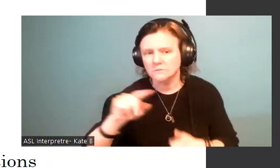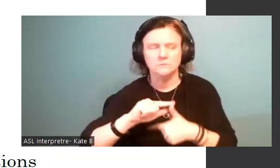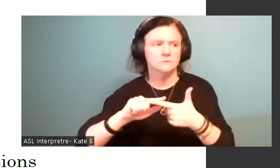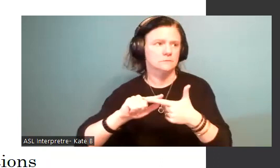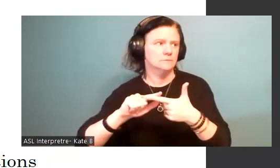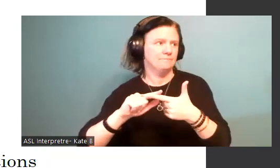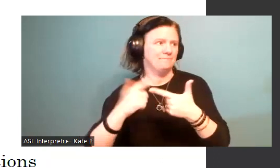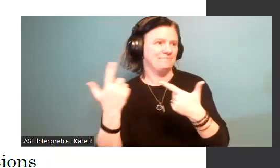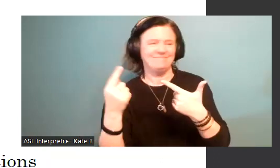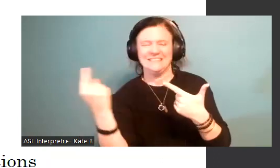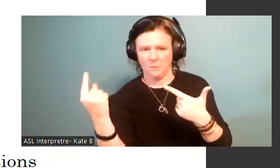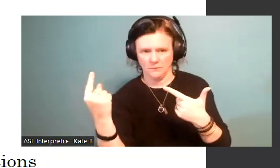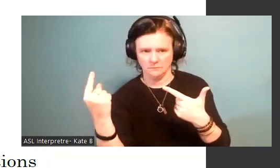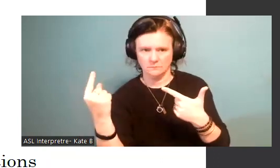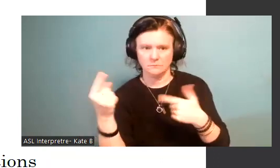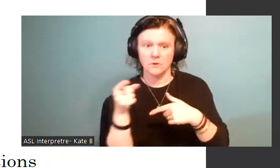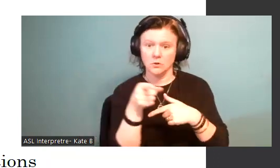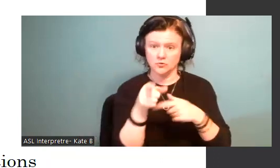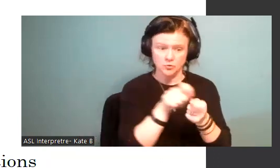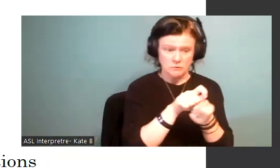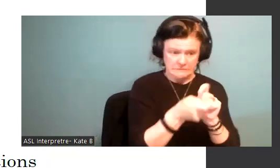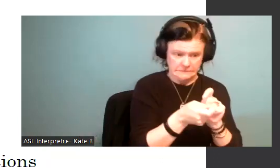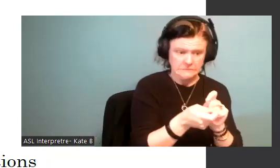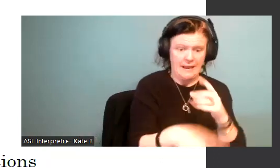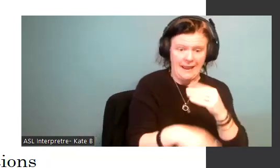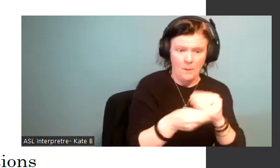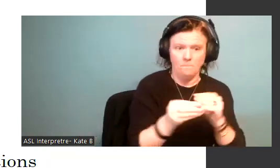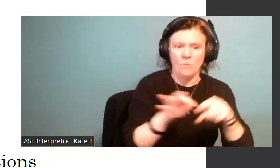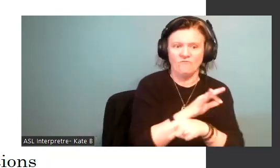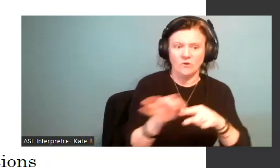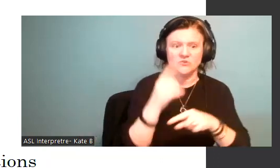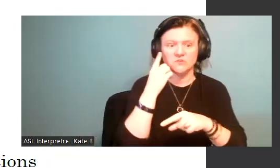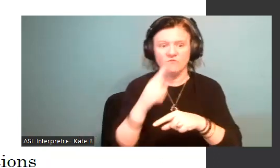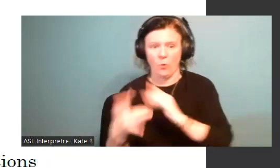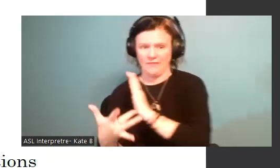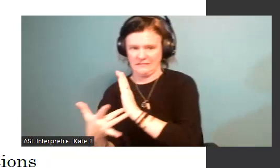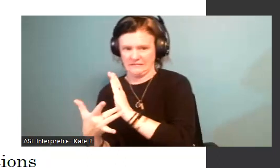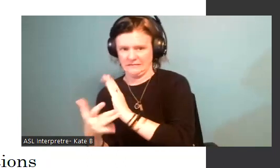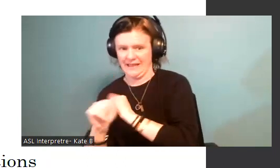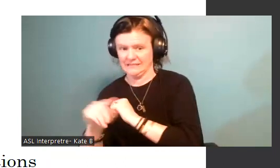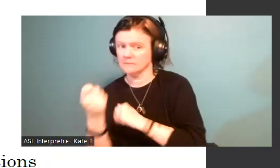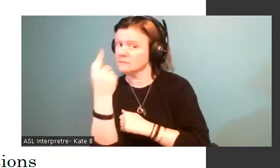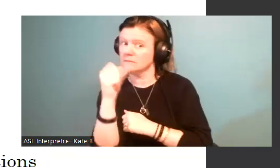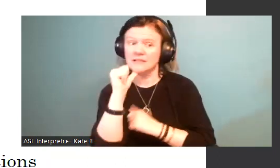is going to read that text as something else,